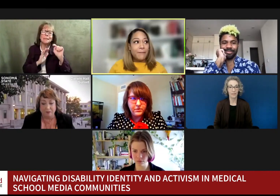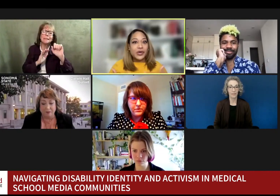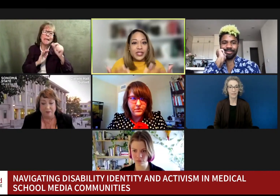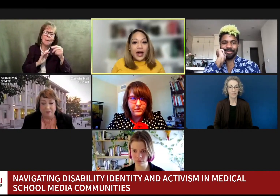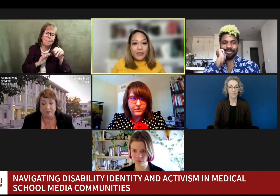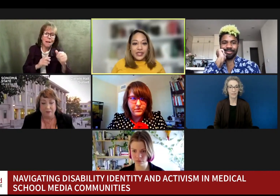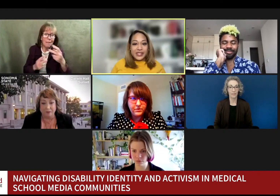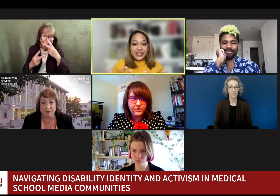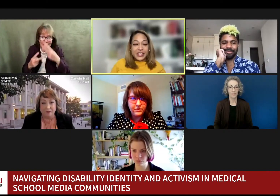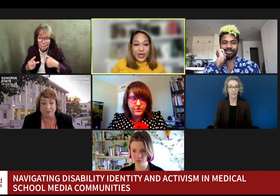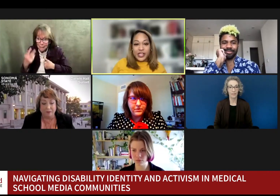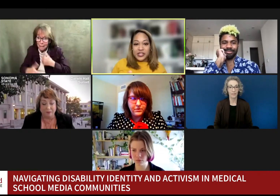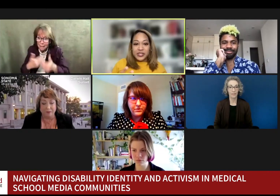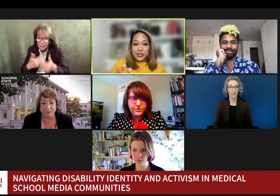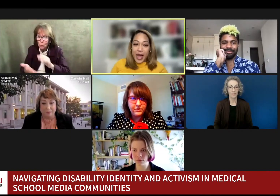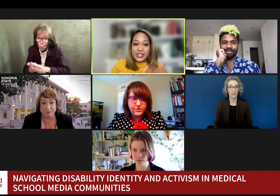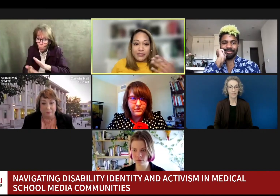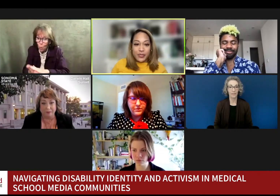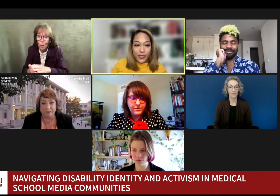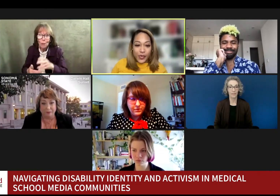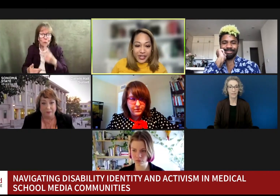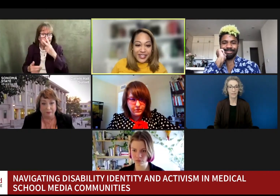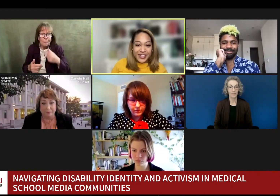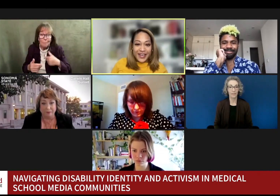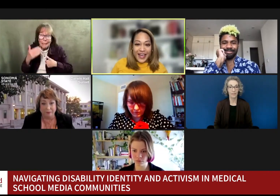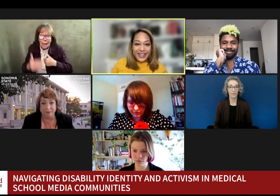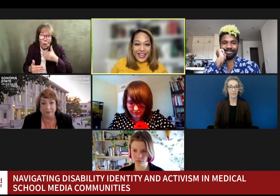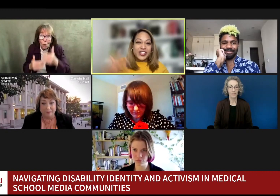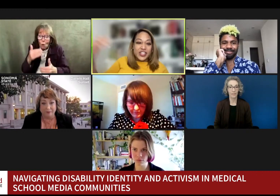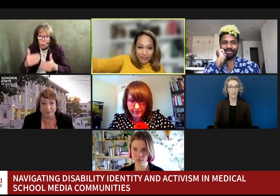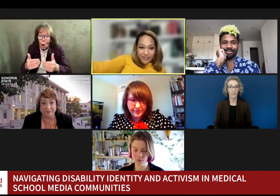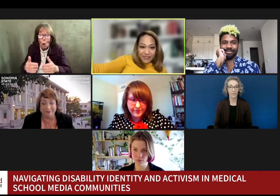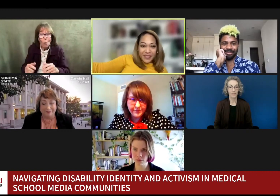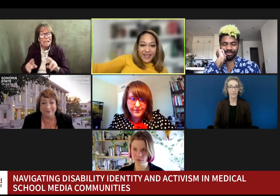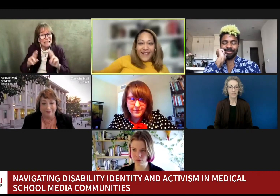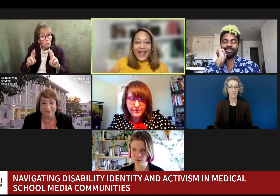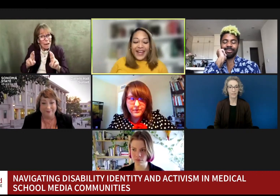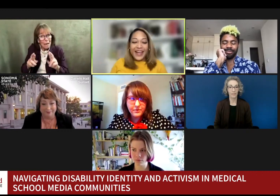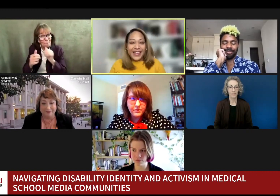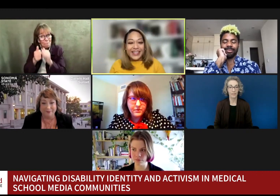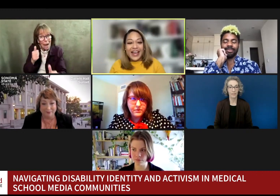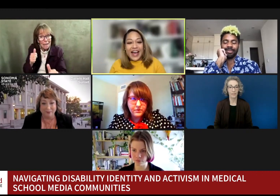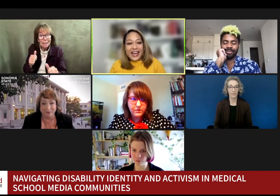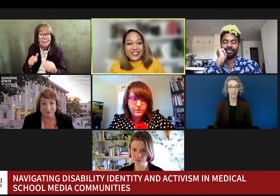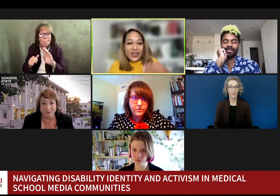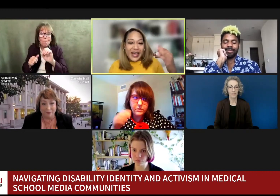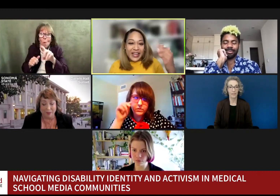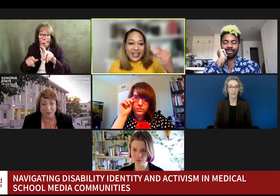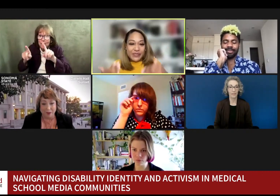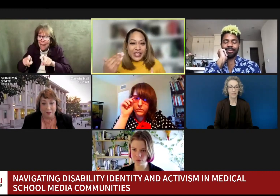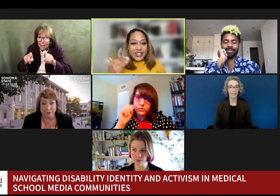building up this anticipation to pass my boards and get a job. And [LAUGH] I start getting the messages saying,